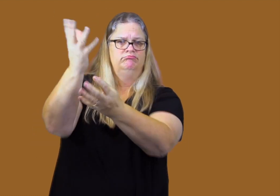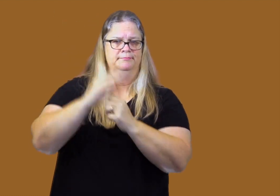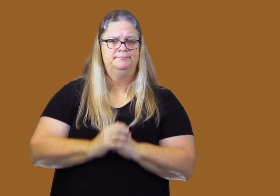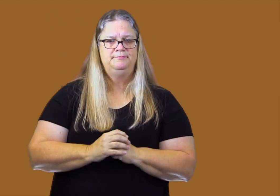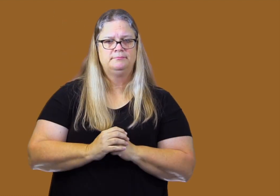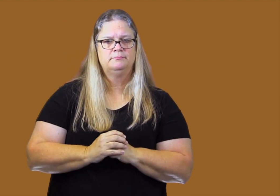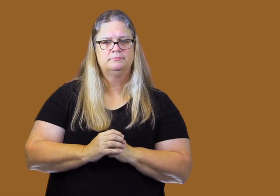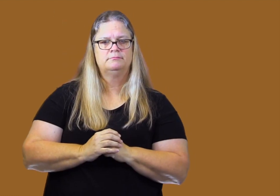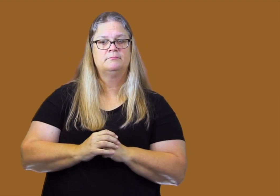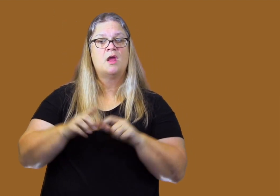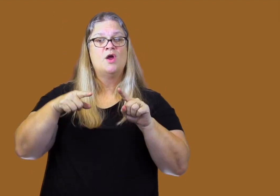Be sure to include that.